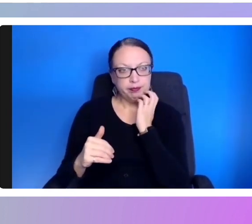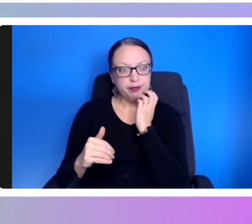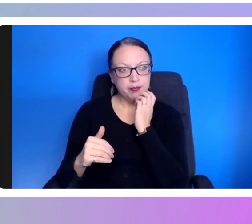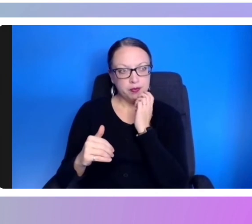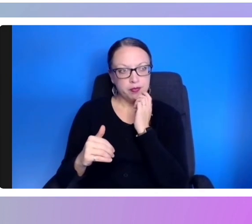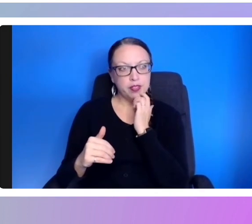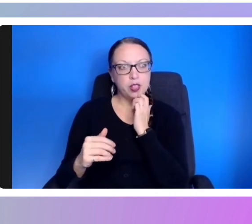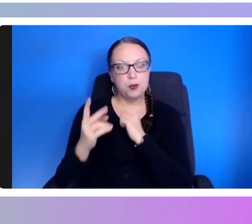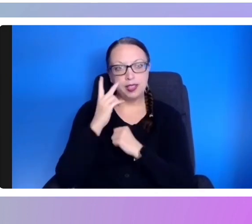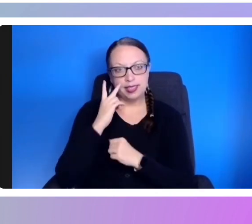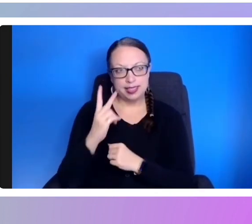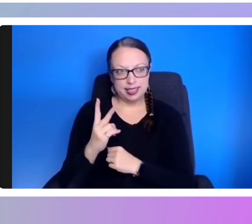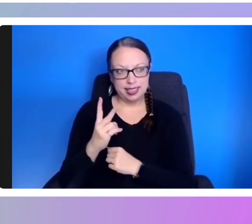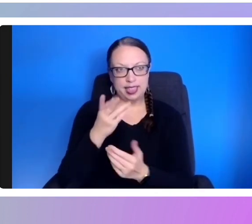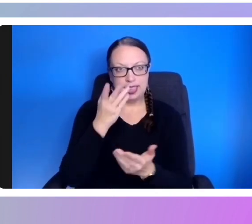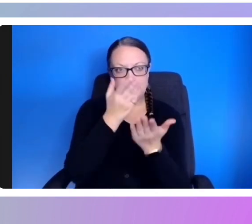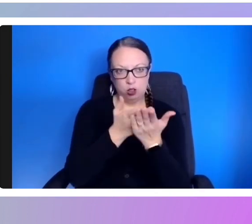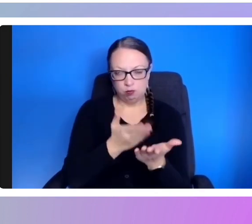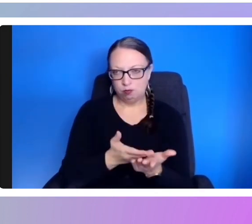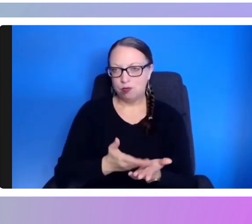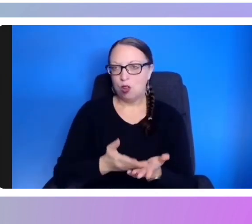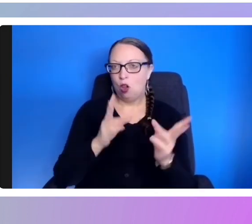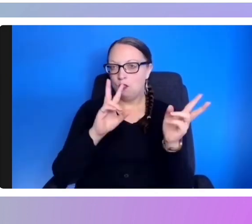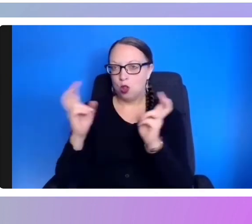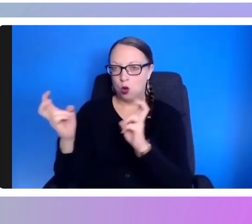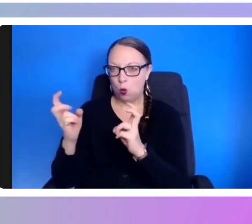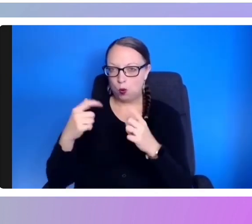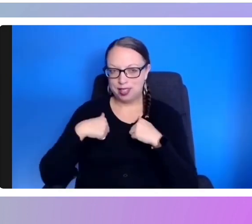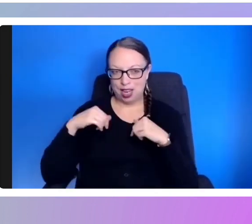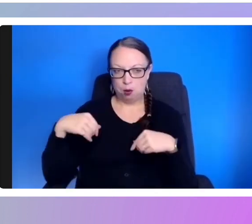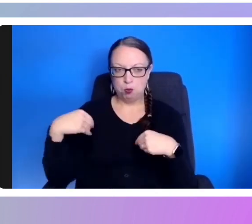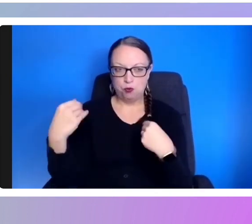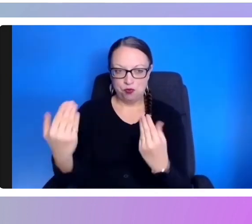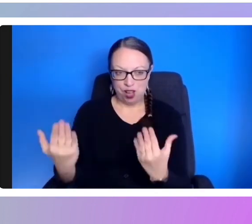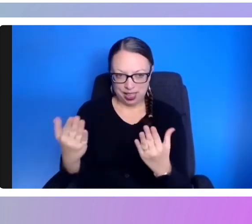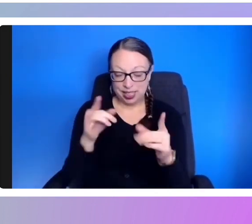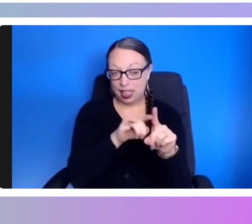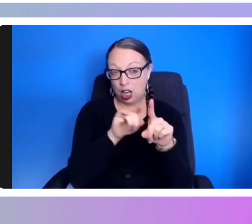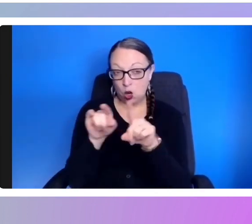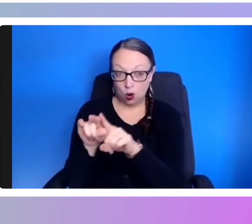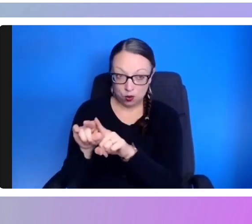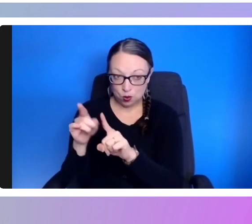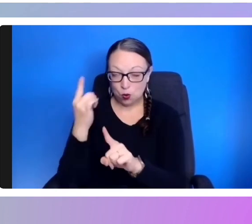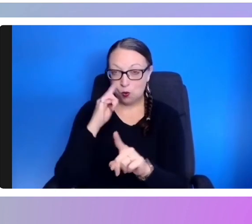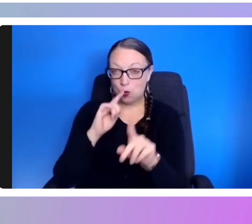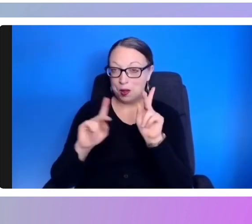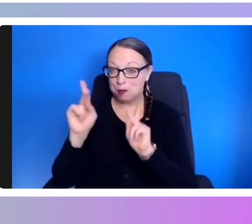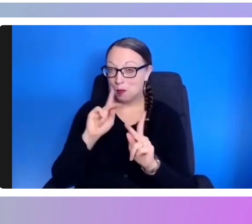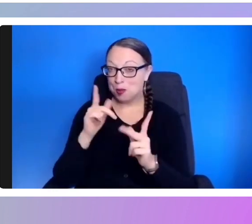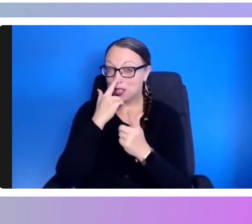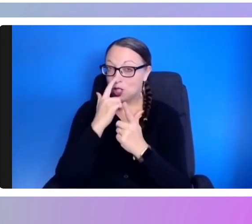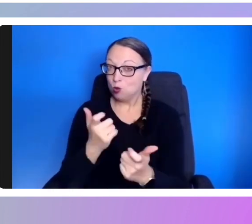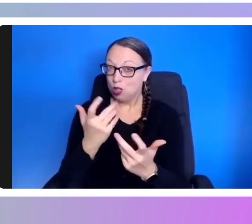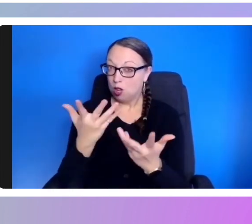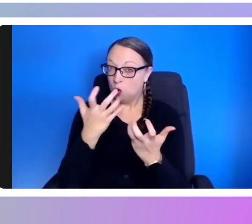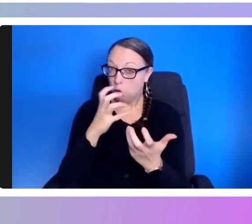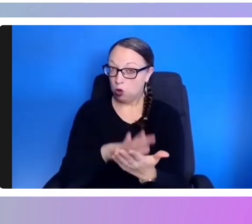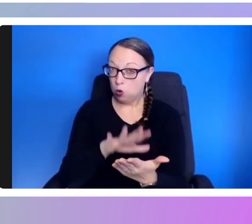you'll see I have actually attributed the quotes that I've provided and also just for those people that are interested in learning more I love learning